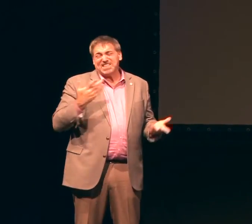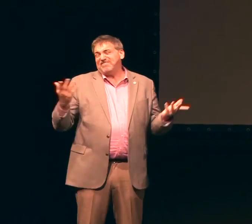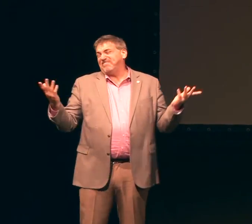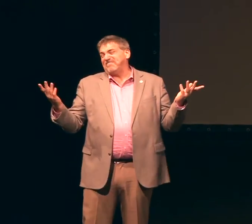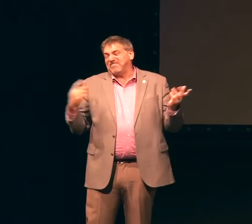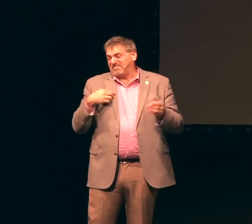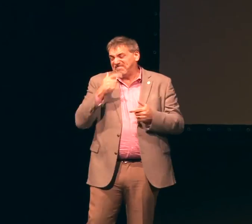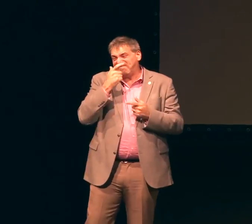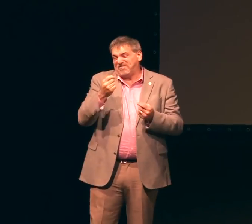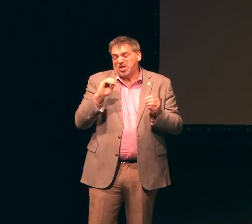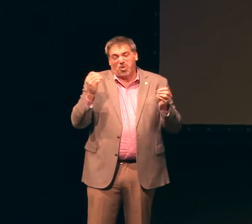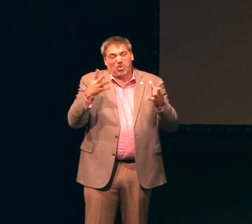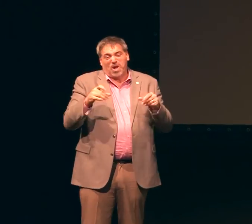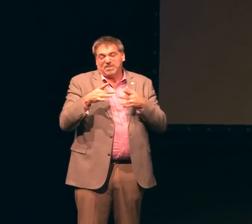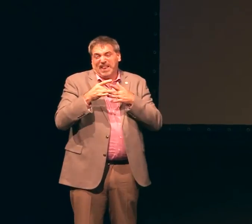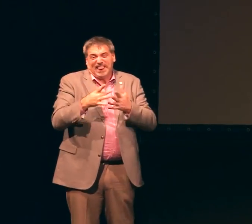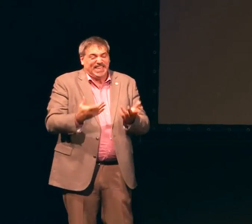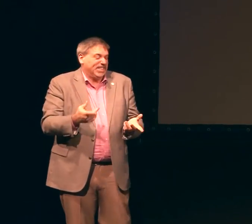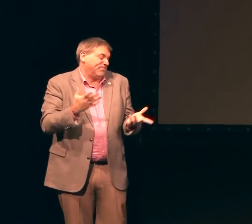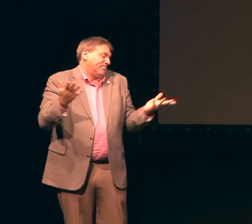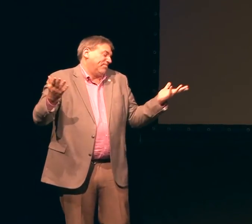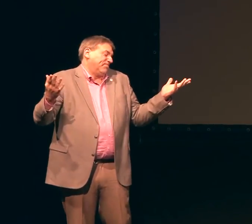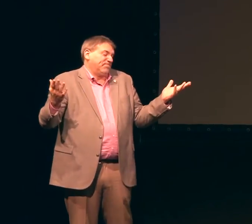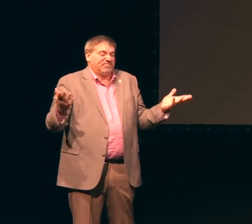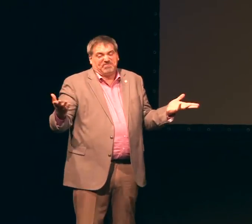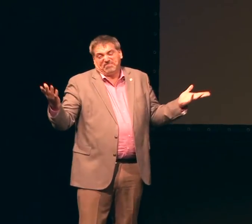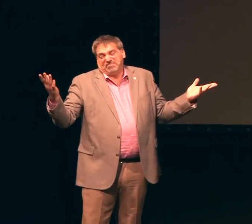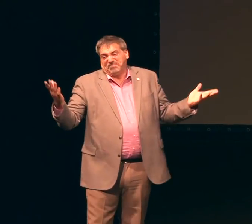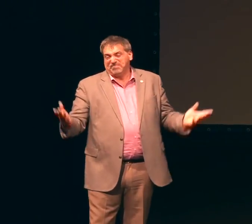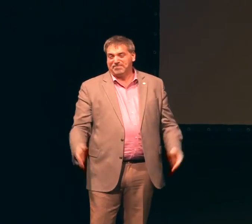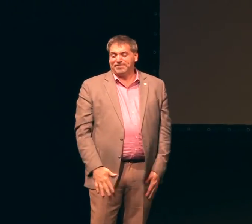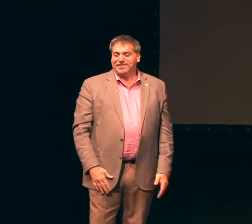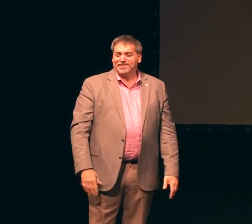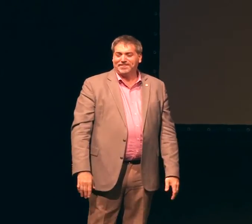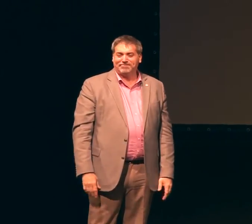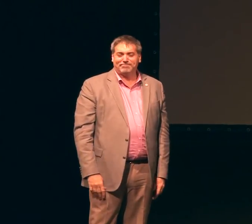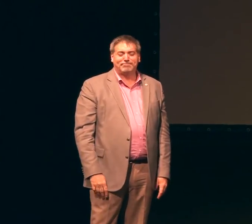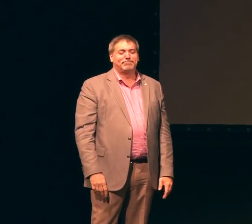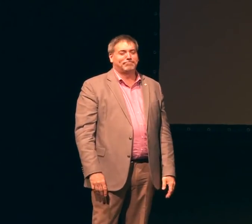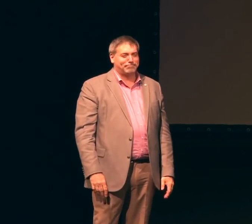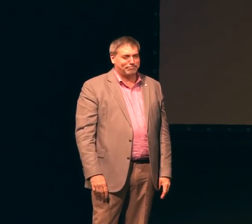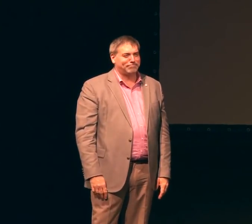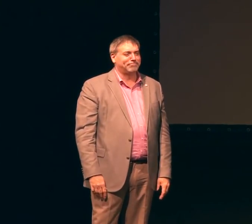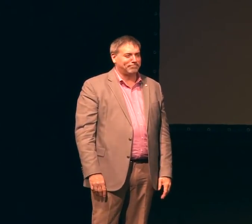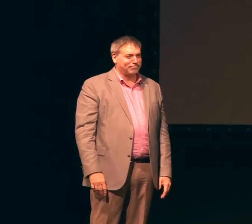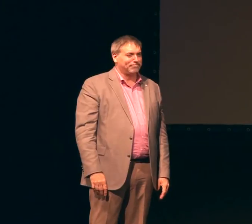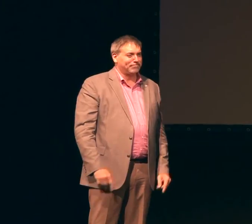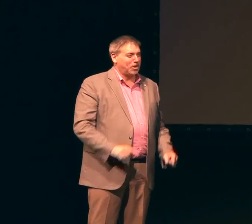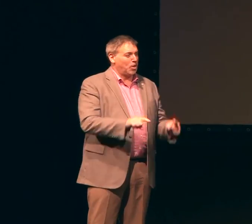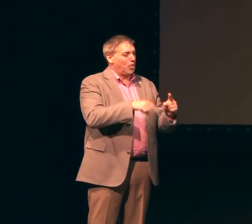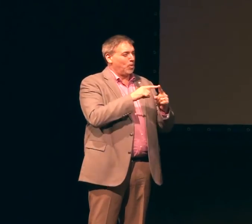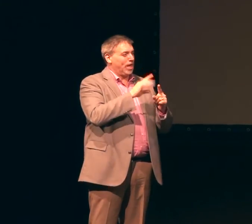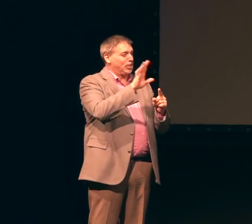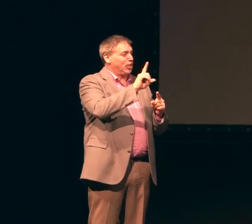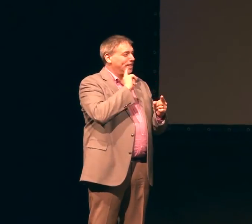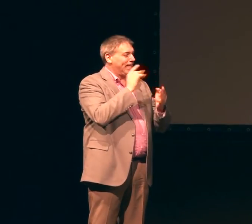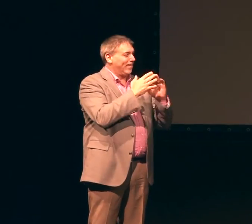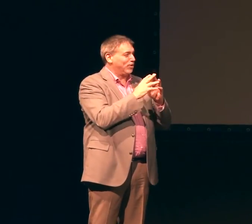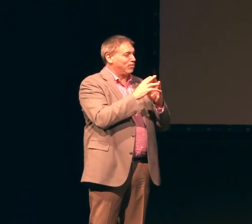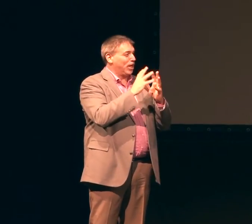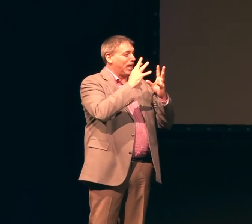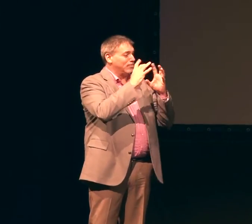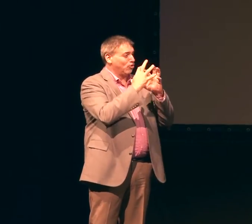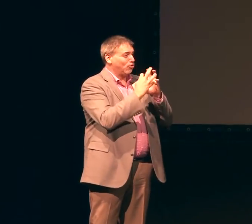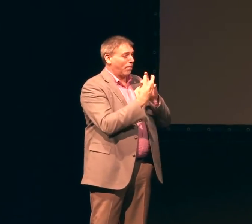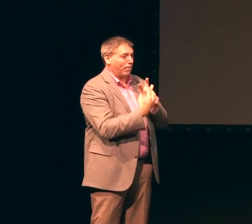these states I visit and they go, I'm not interested, nobody wants to be a leader. When